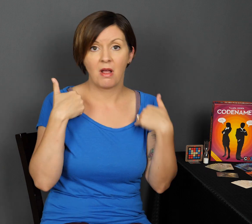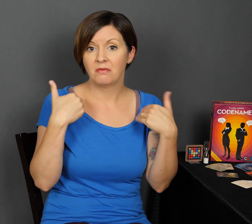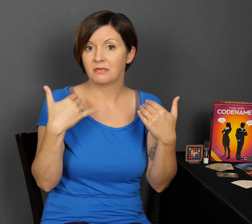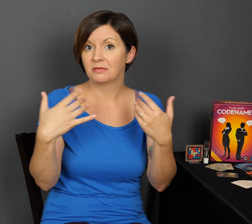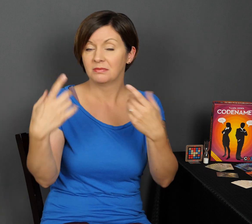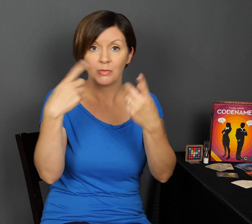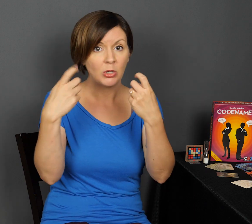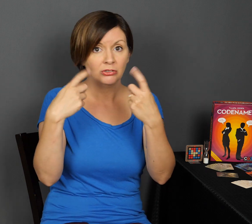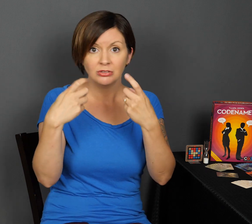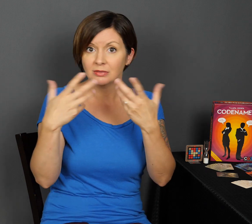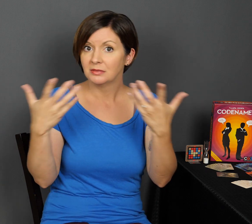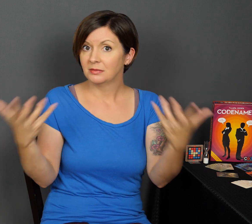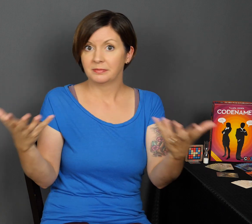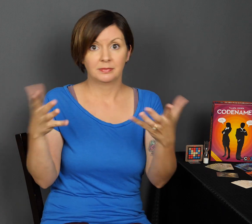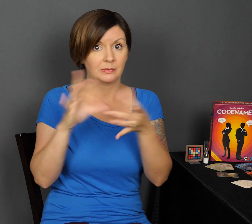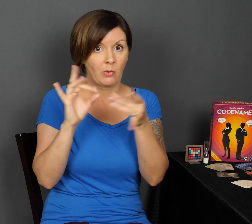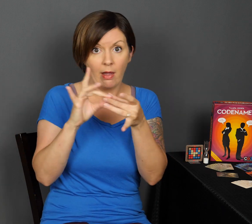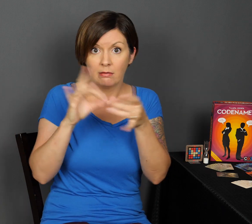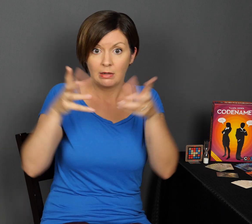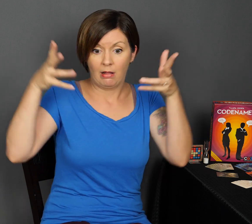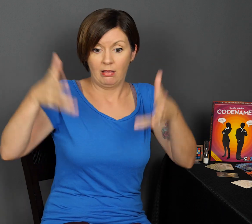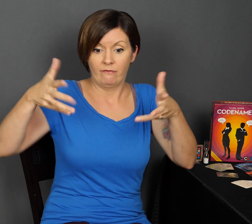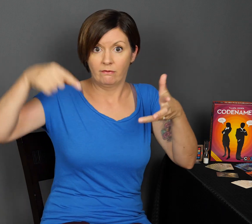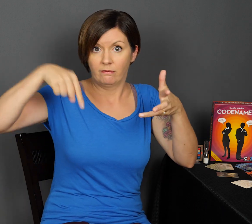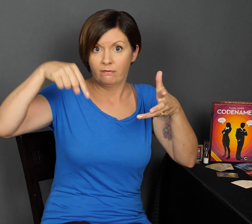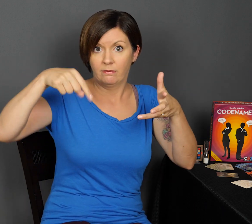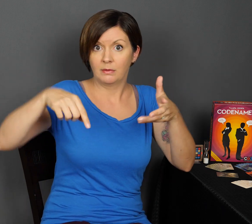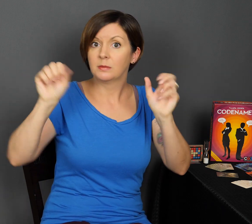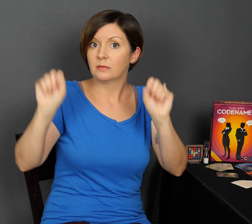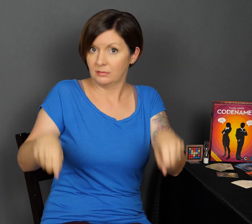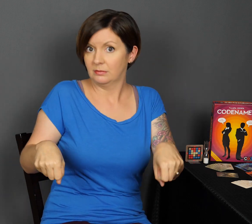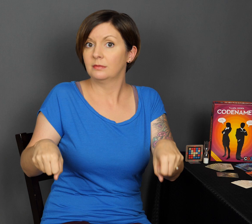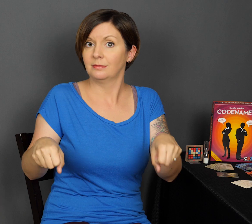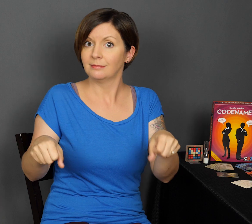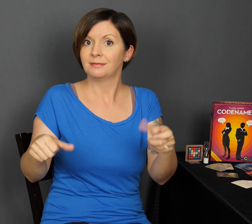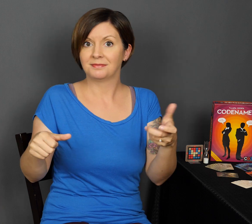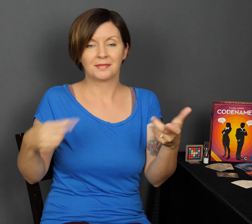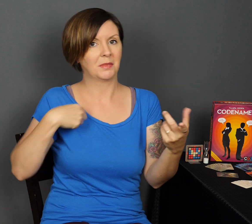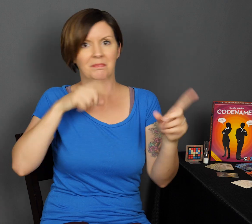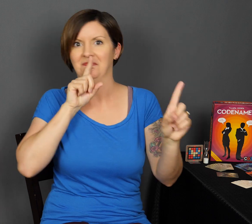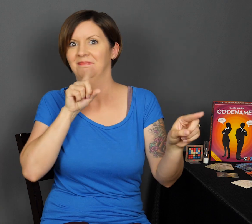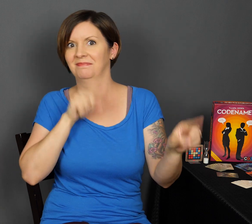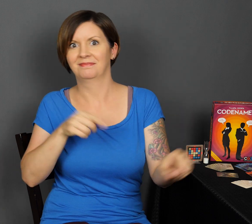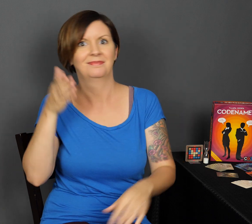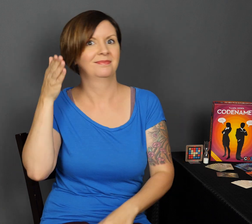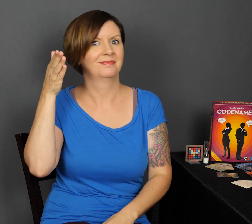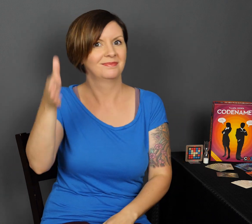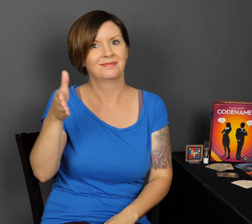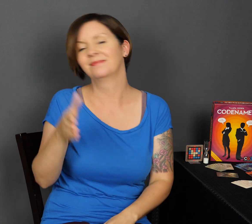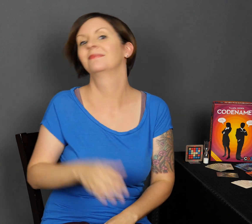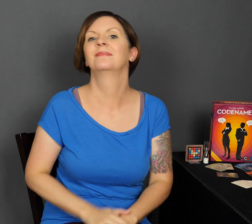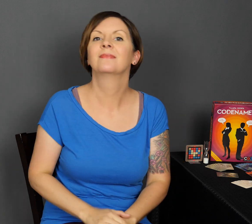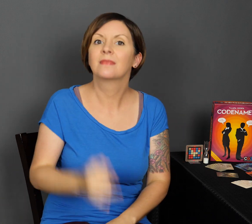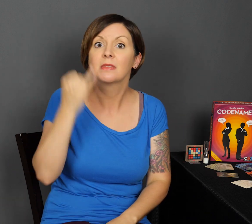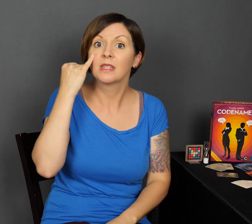If you have any questions or comments, leave them below in the comment section and I will gladly respond.